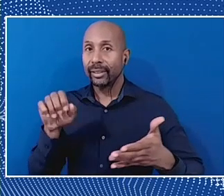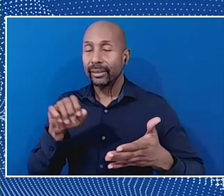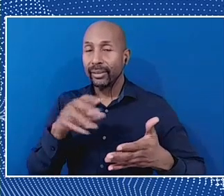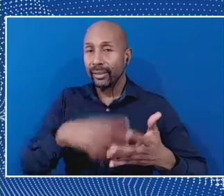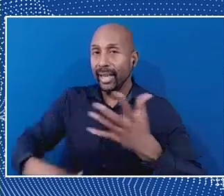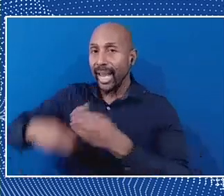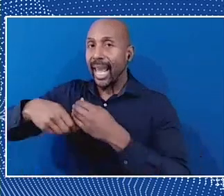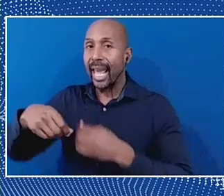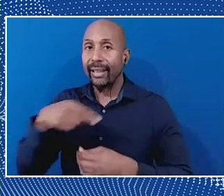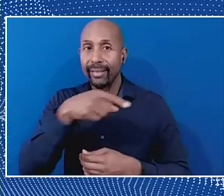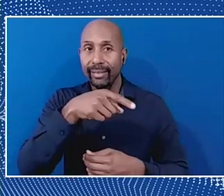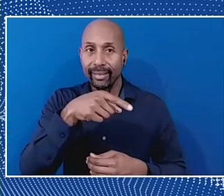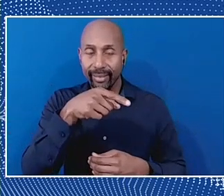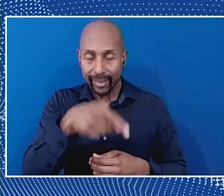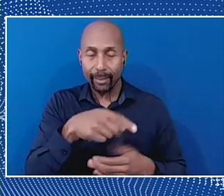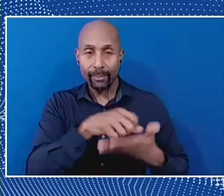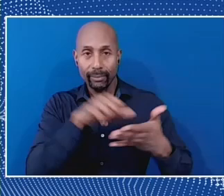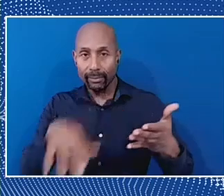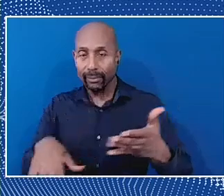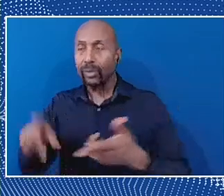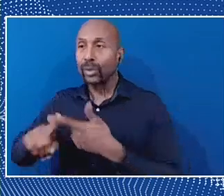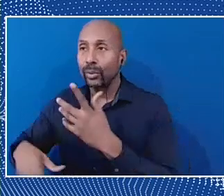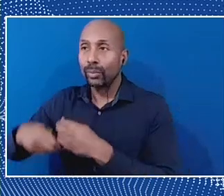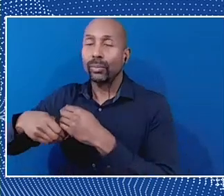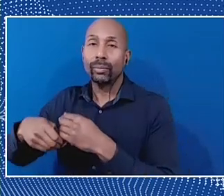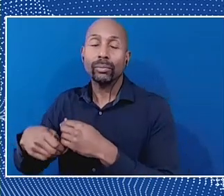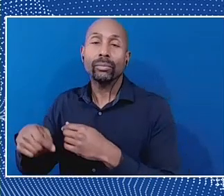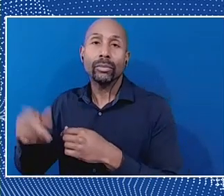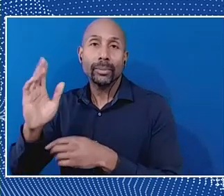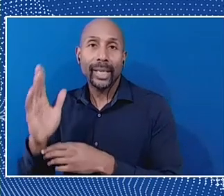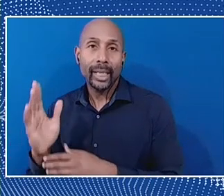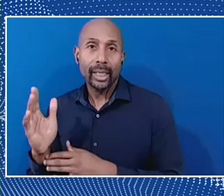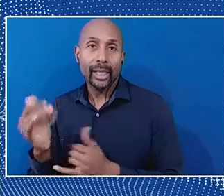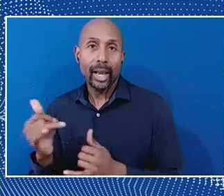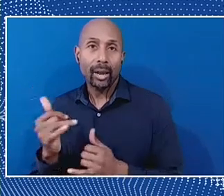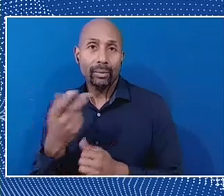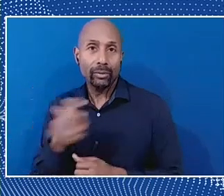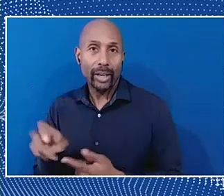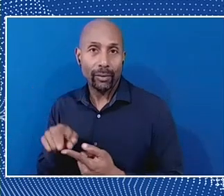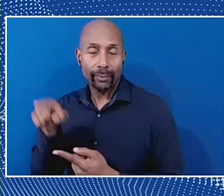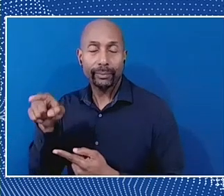have a good number of folks that are on the waitlist. I believe there are up to ten on the waitlist.